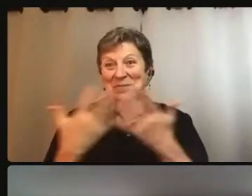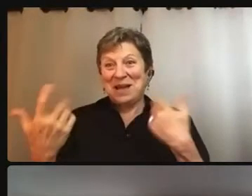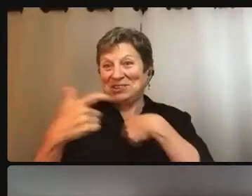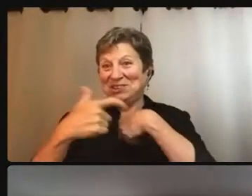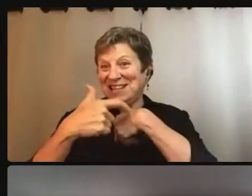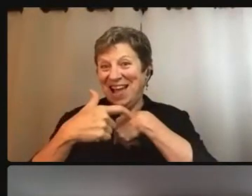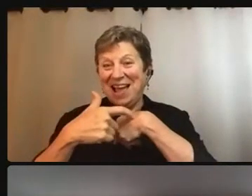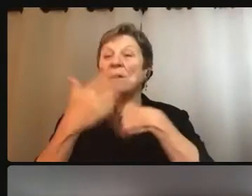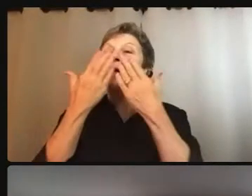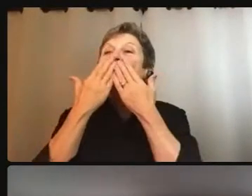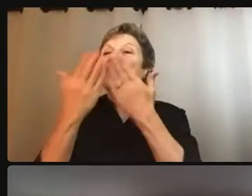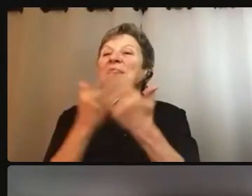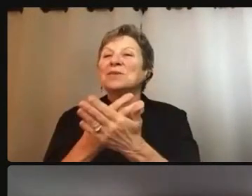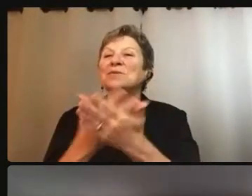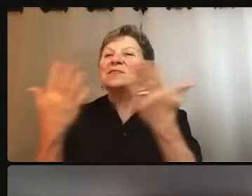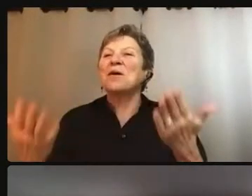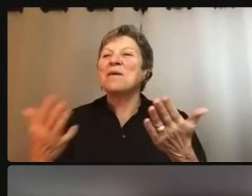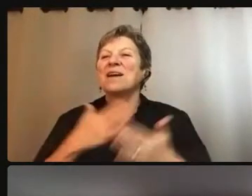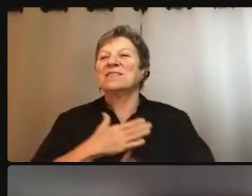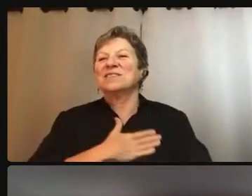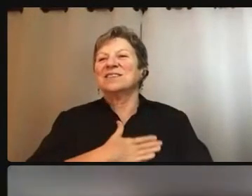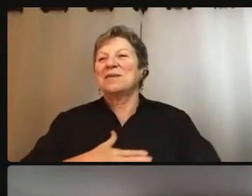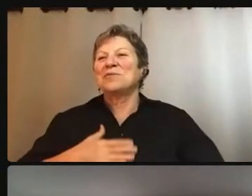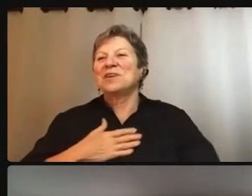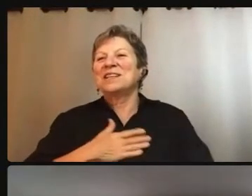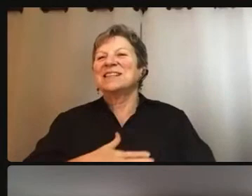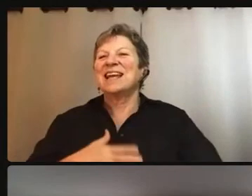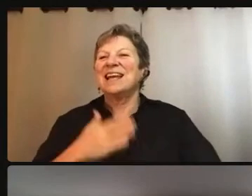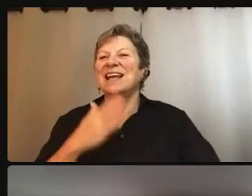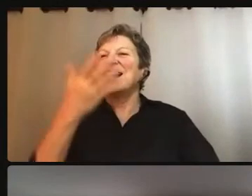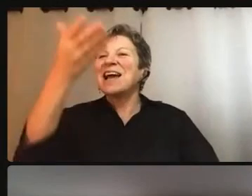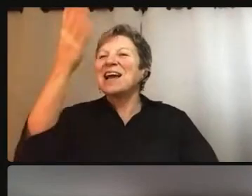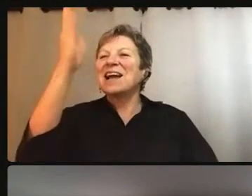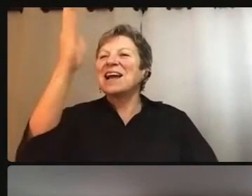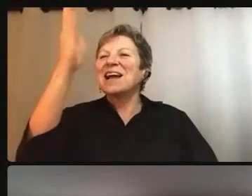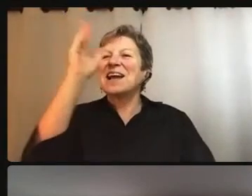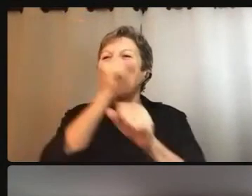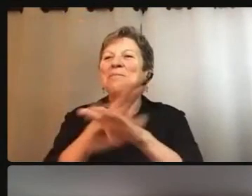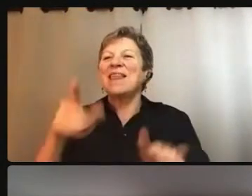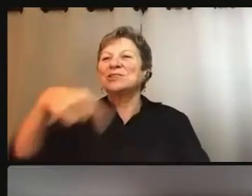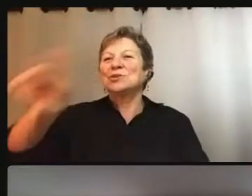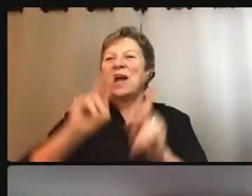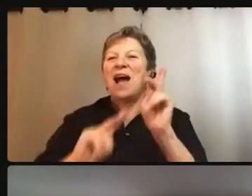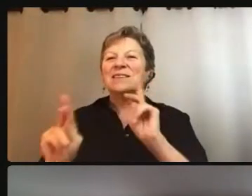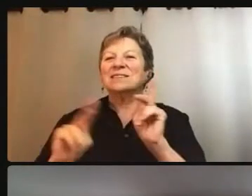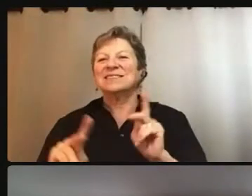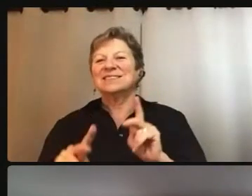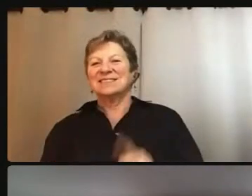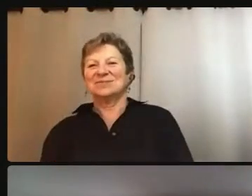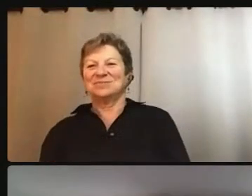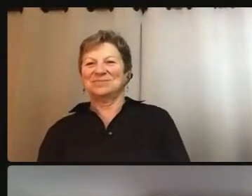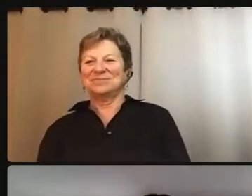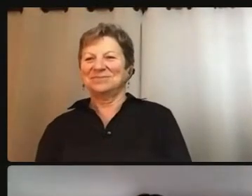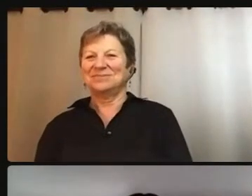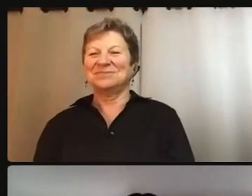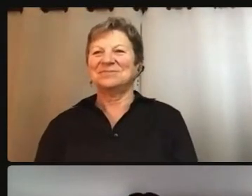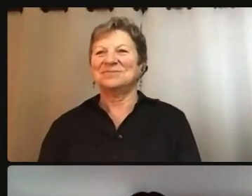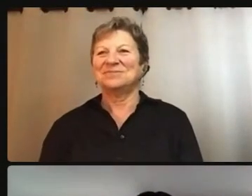WE'RE NOT WE'RE NOT WE DON'T HAVE ALL WE DON'T HAVE THAT LUXURY NOWADAYS FOR WHATEVER